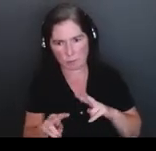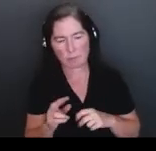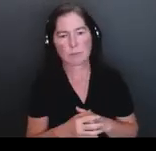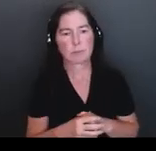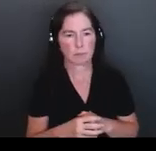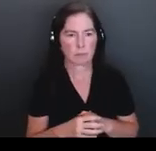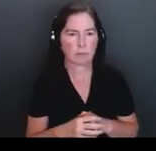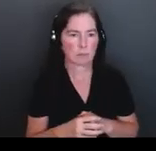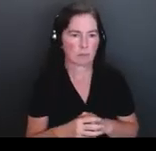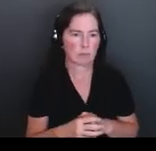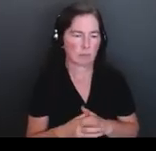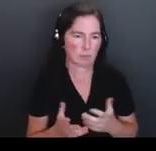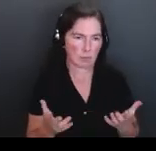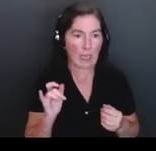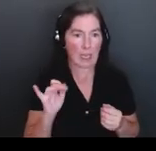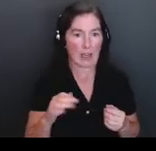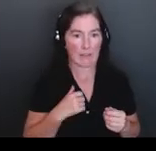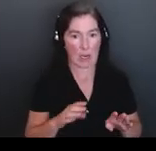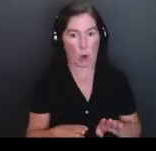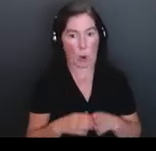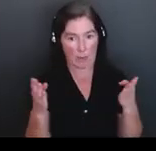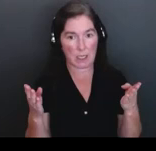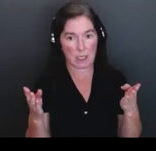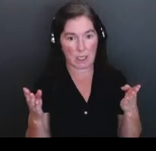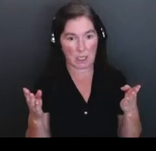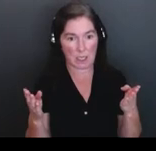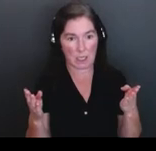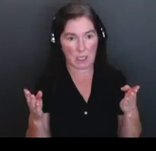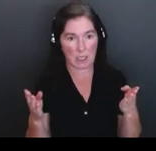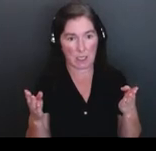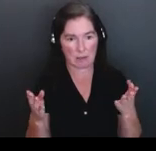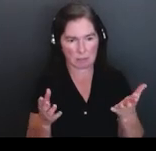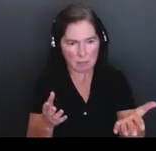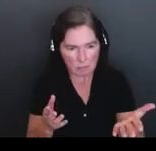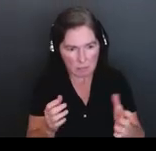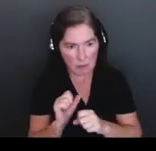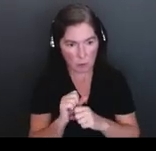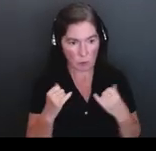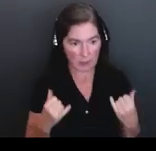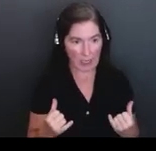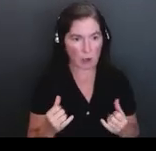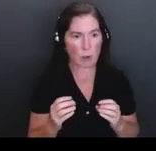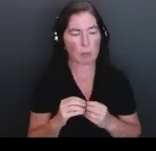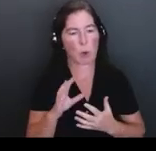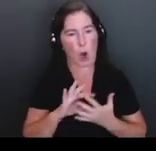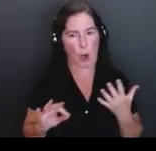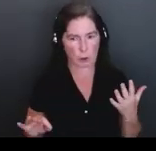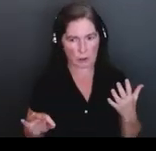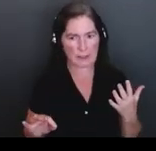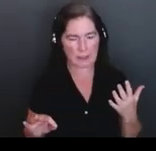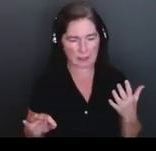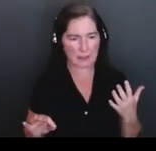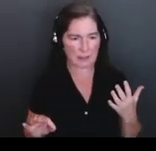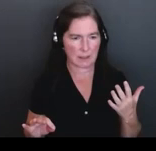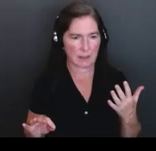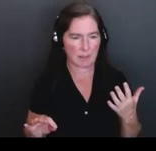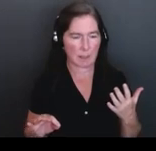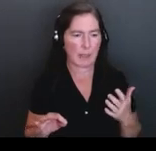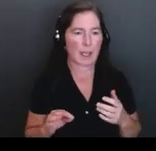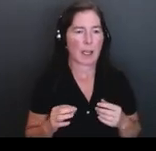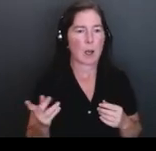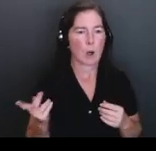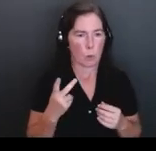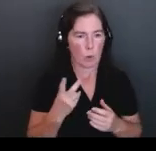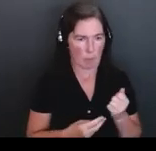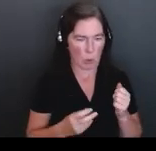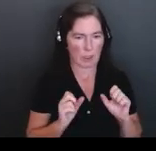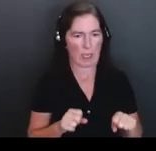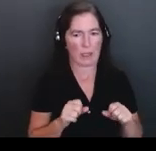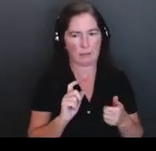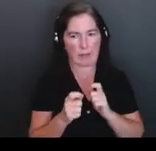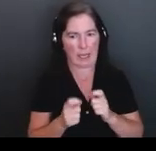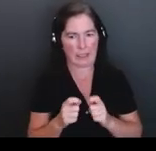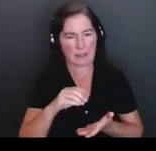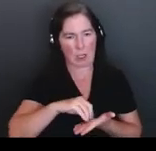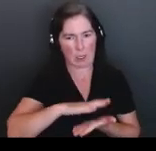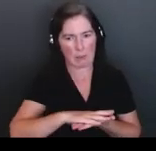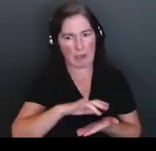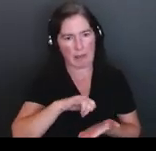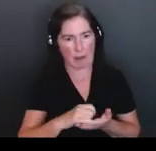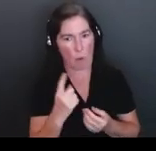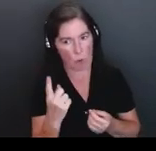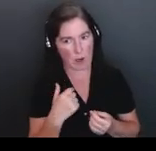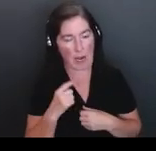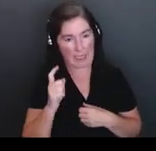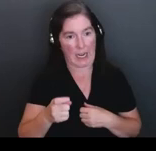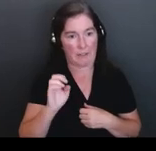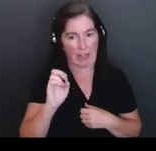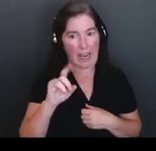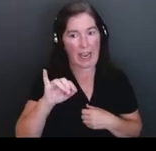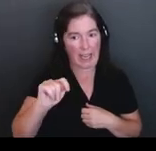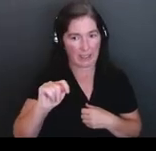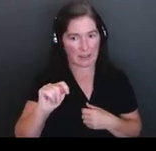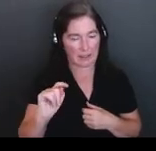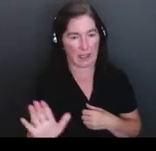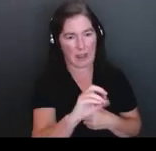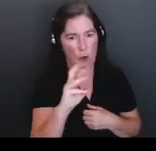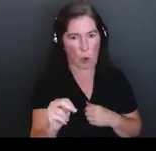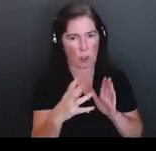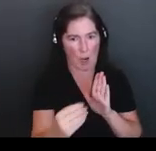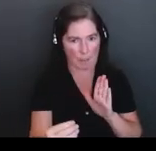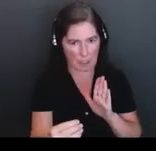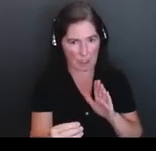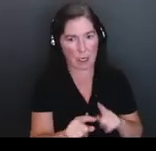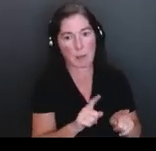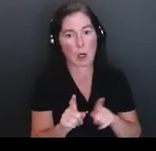I can return grades, I can change them, I can also open student work. If I wanted to go back maybe Brian, you know, made some changes, made some edits and then turned it back in. I can go in,